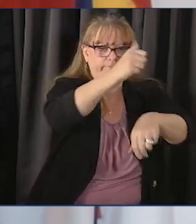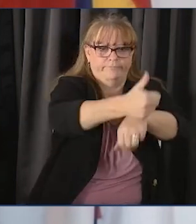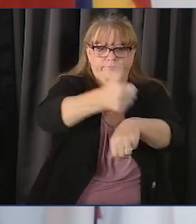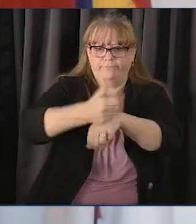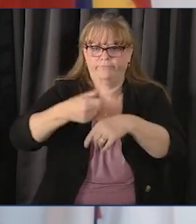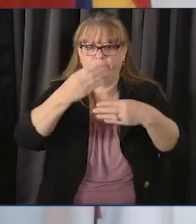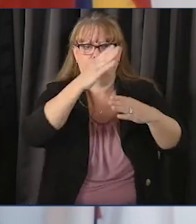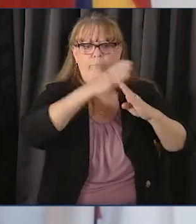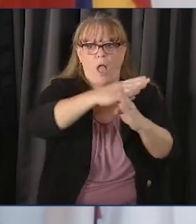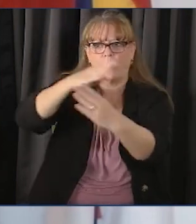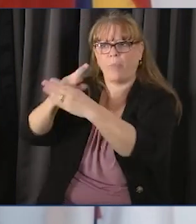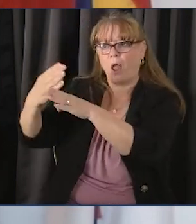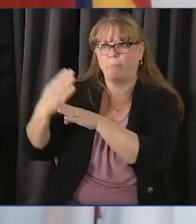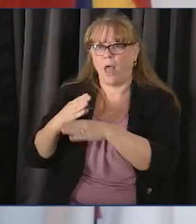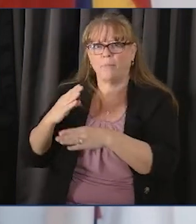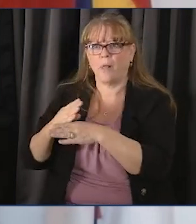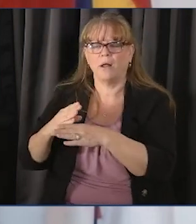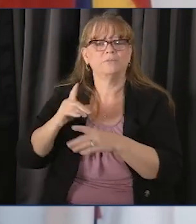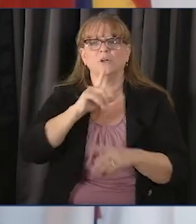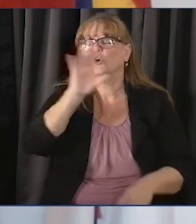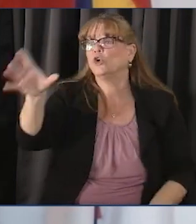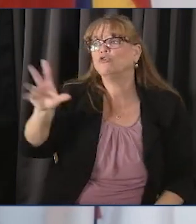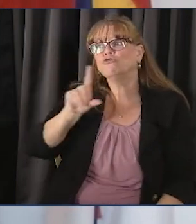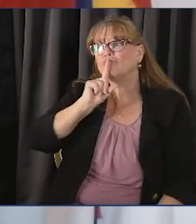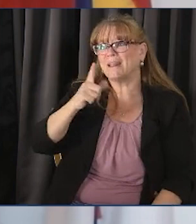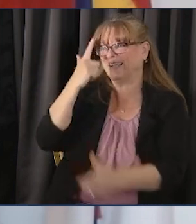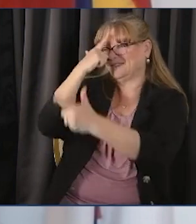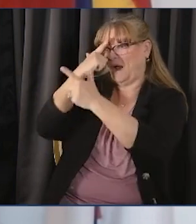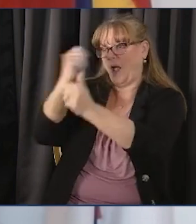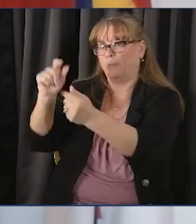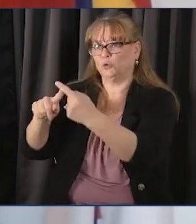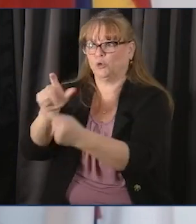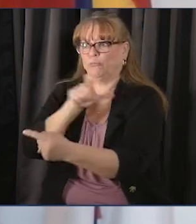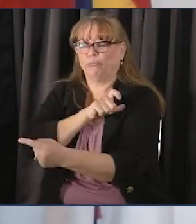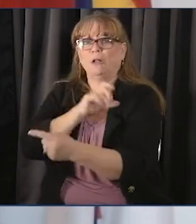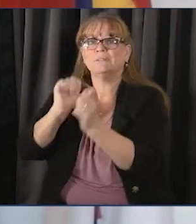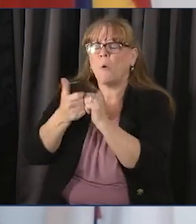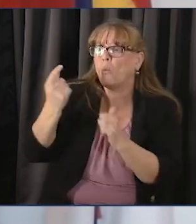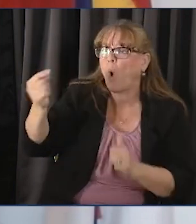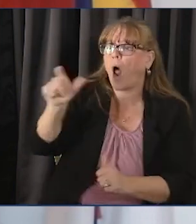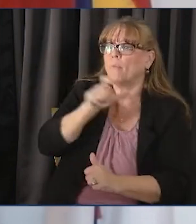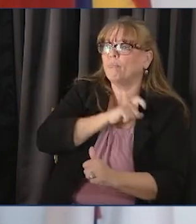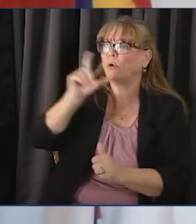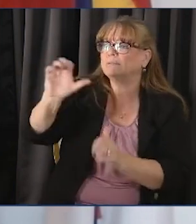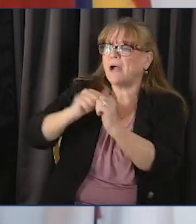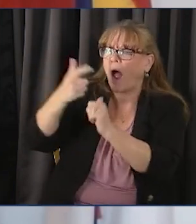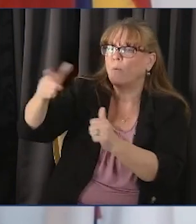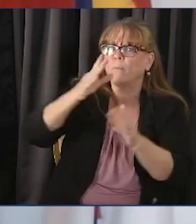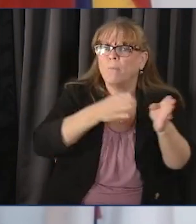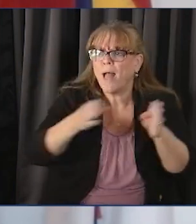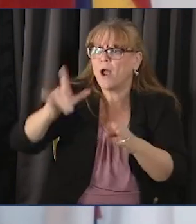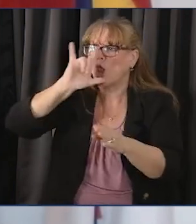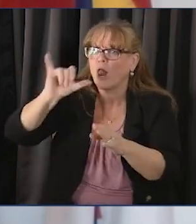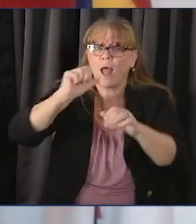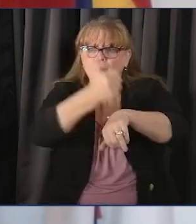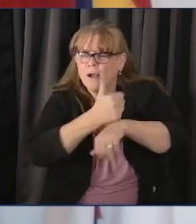Can you Governor This is Stephanie Rodriguez with the remember dummer resume and the documents